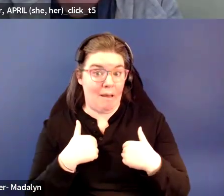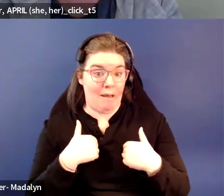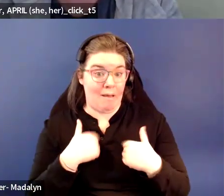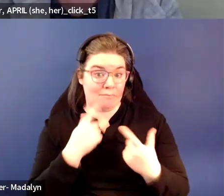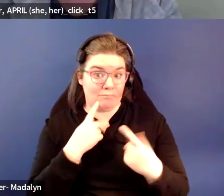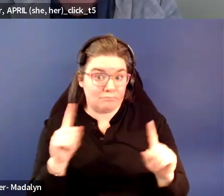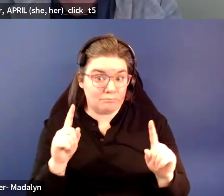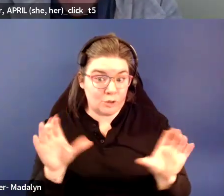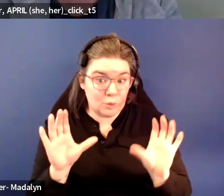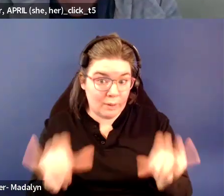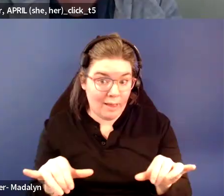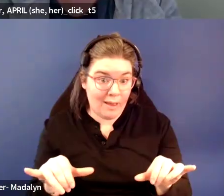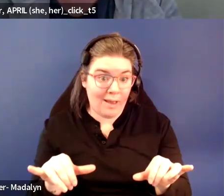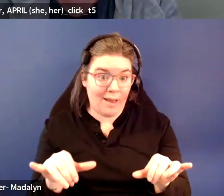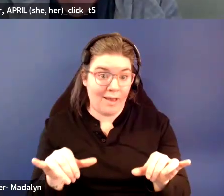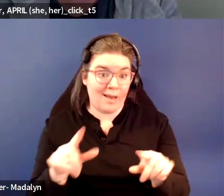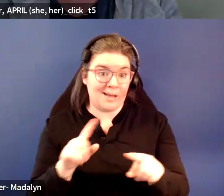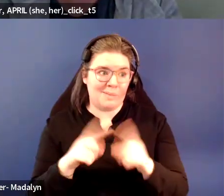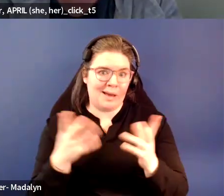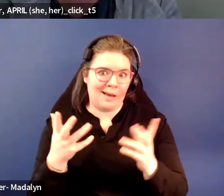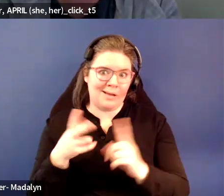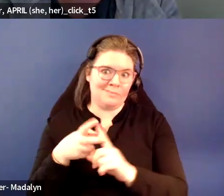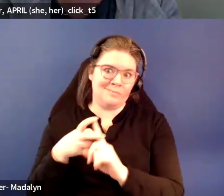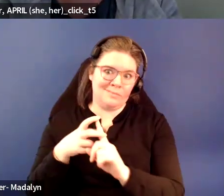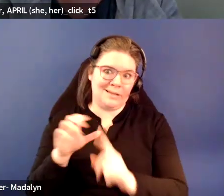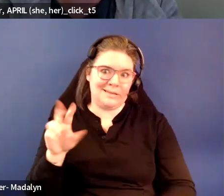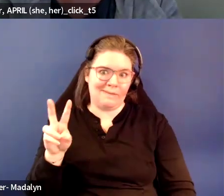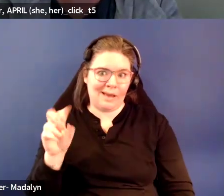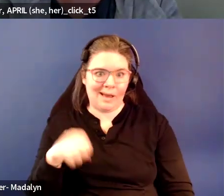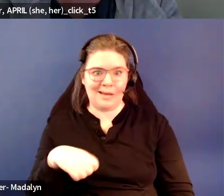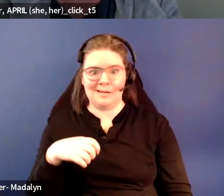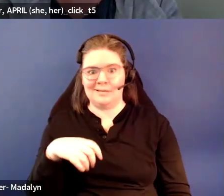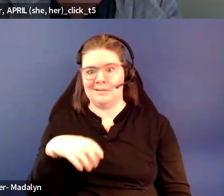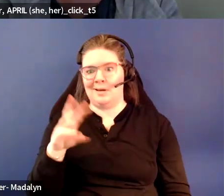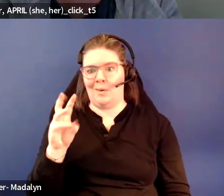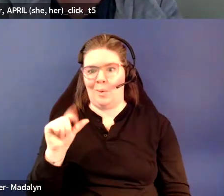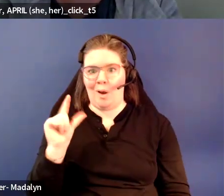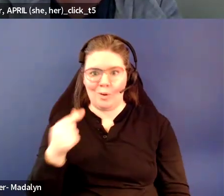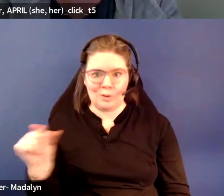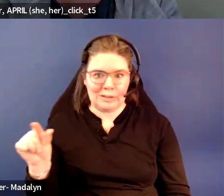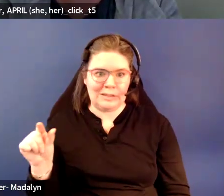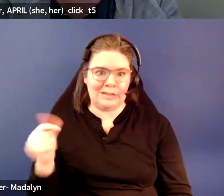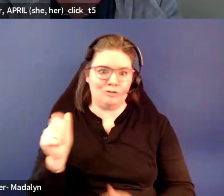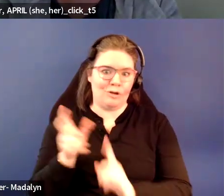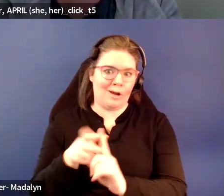Carolyn Grawi: But if you're not gonna get Cvs and Walgreens and those Sierra Royster, APRIL (she, her): figuring both. We know that are doing the vaccines.